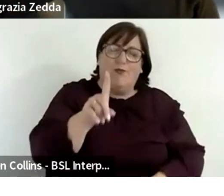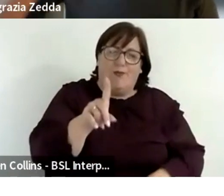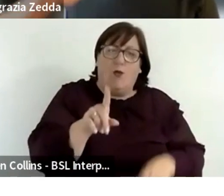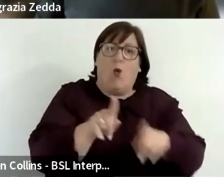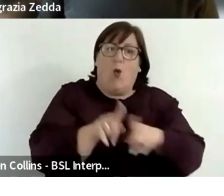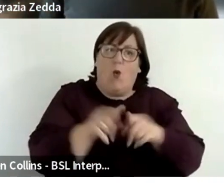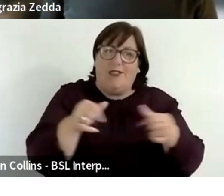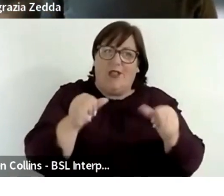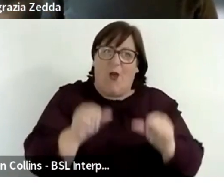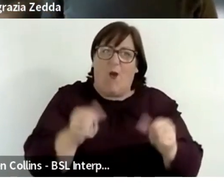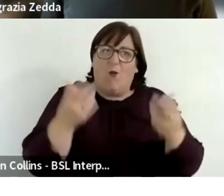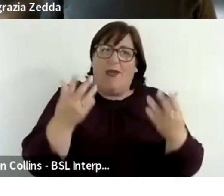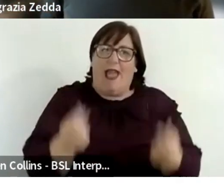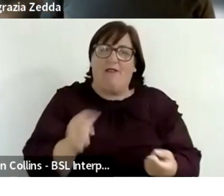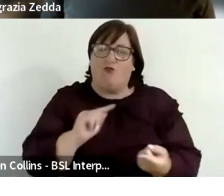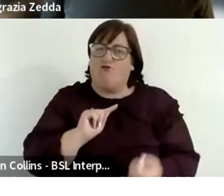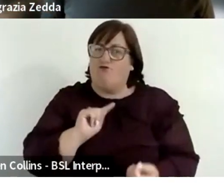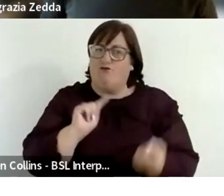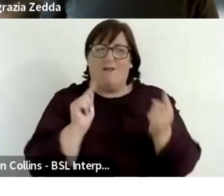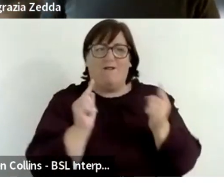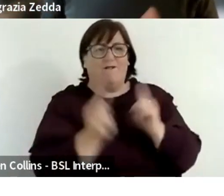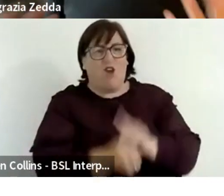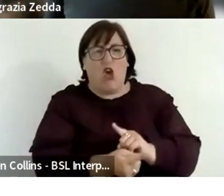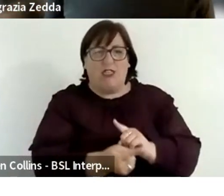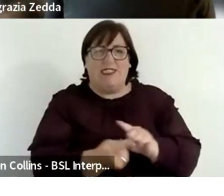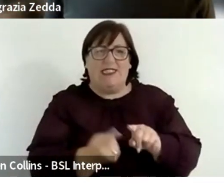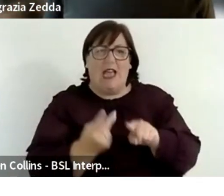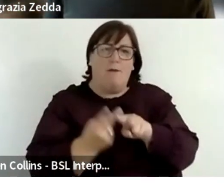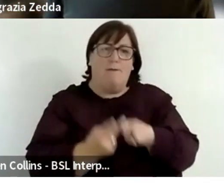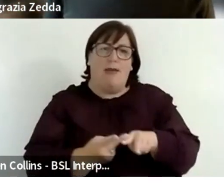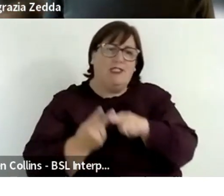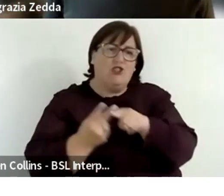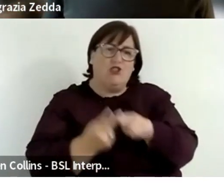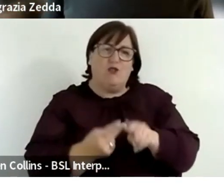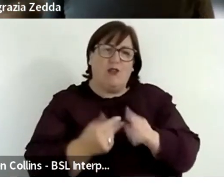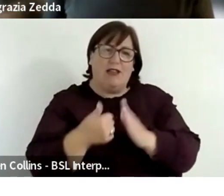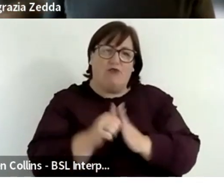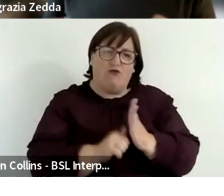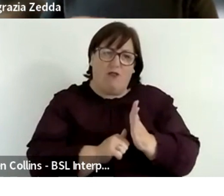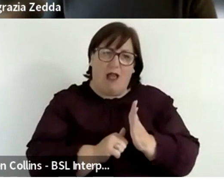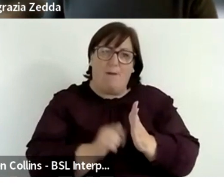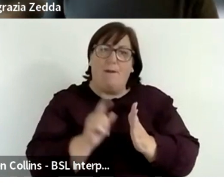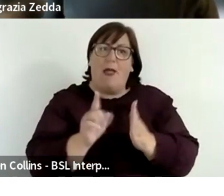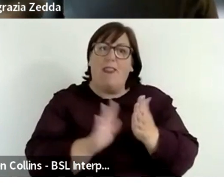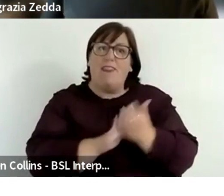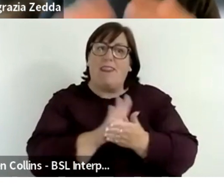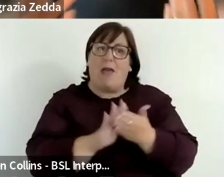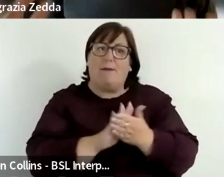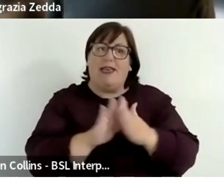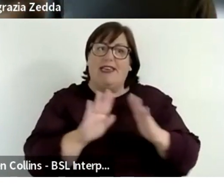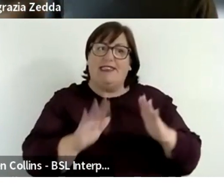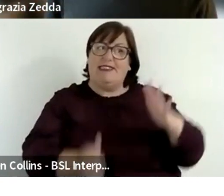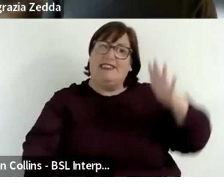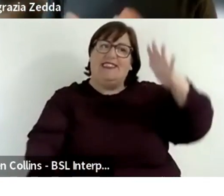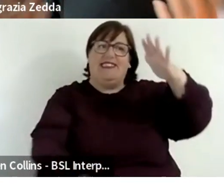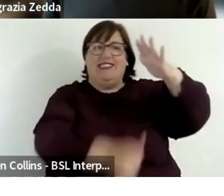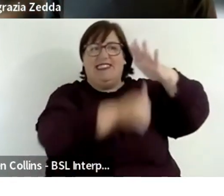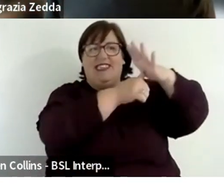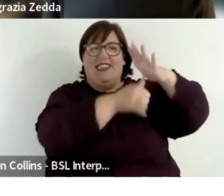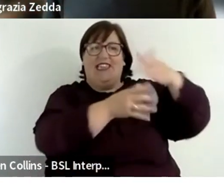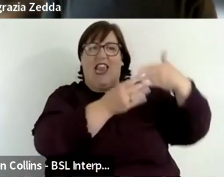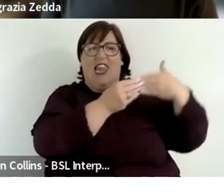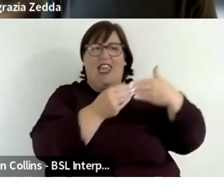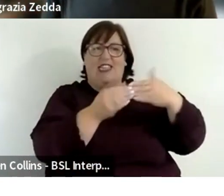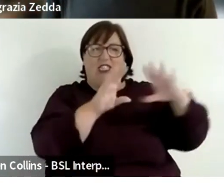So this means that our senior Leadership Team is paired up with volunteers from across the